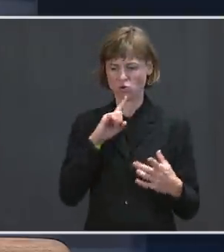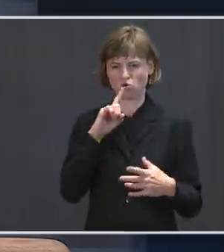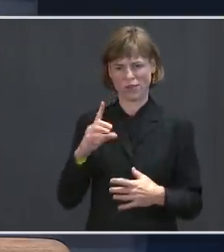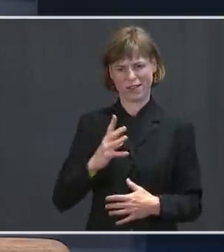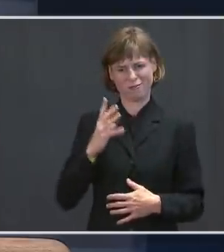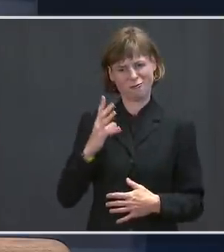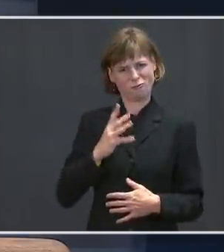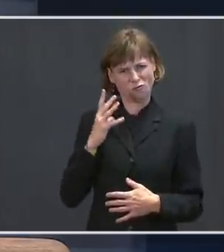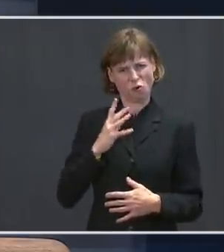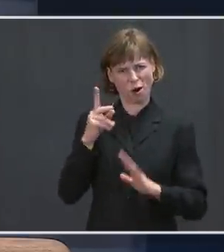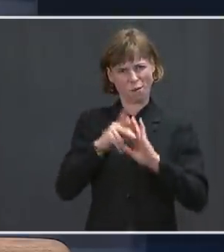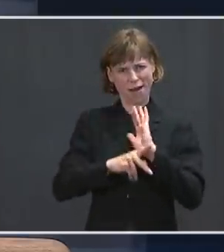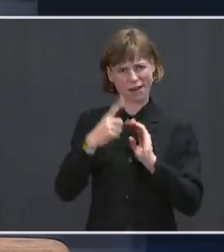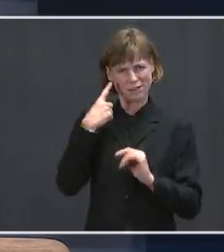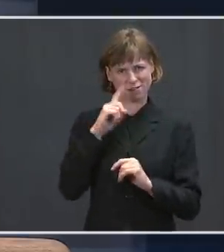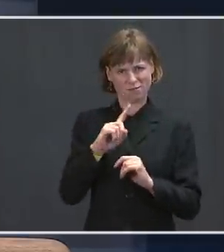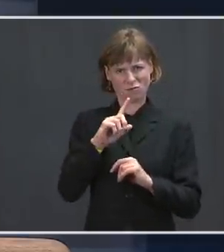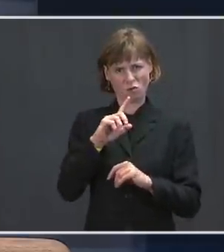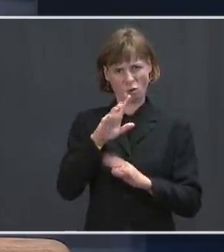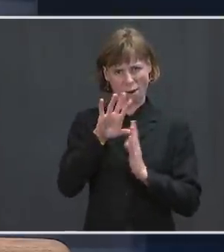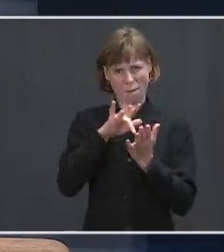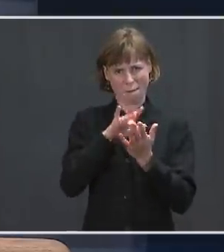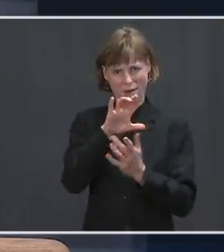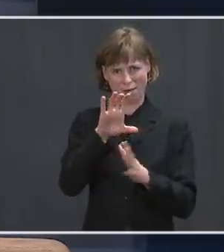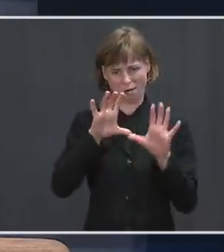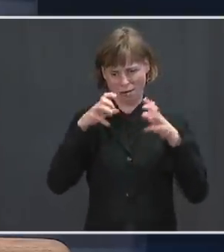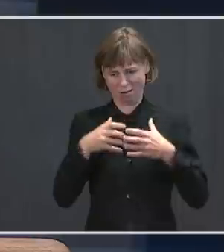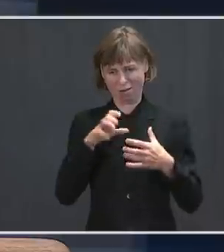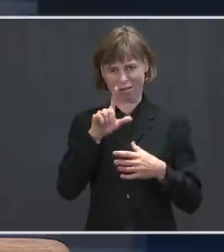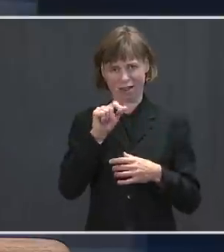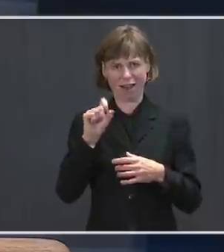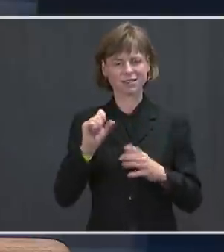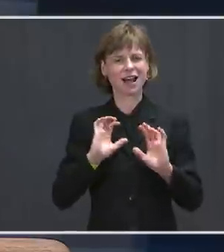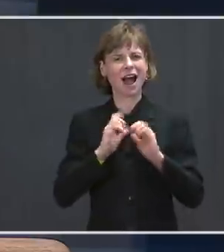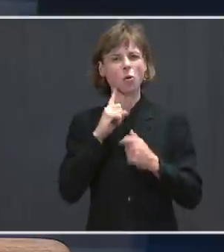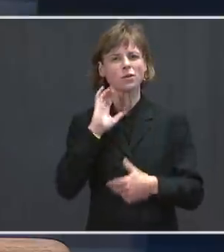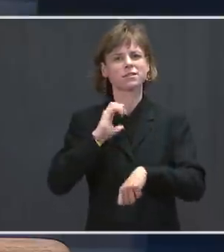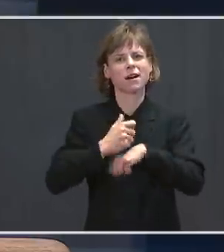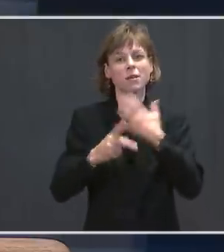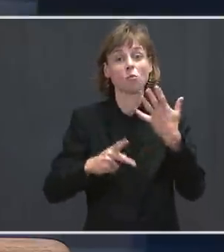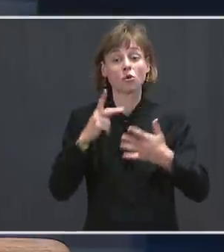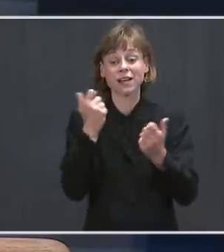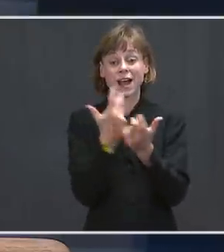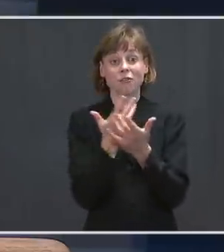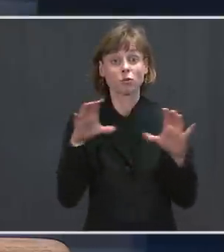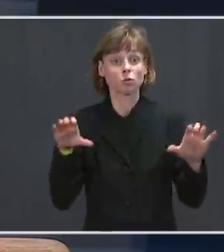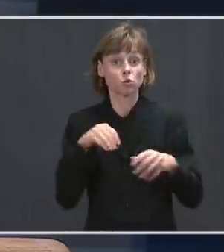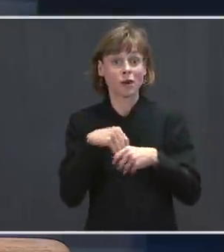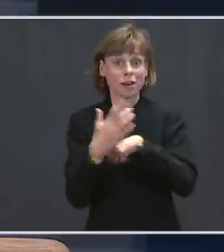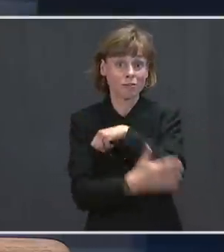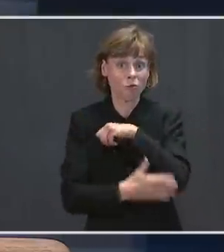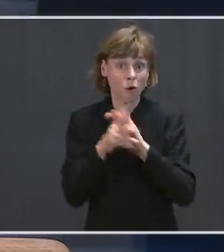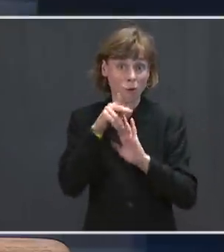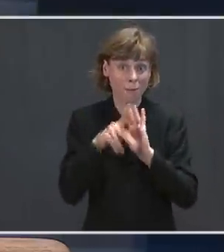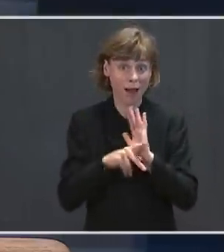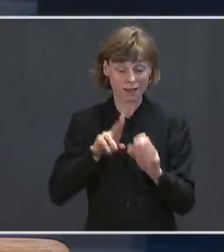Well, it starts with how we set priorities. Everything we do in our foreign policy and national security will be measured by a basic metric,